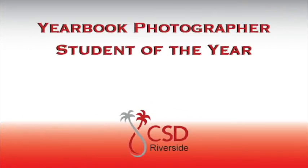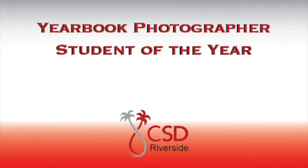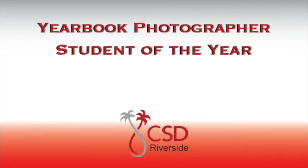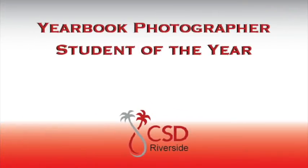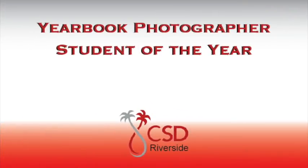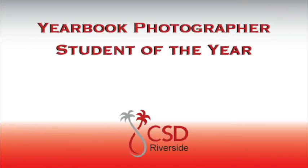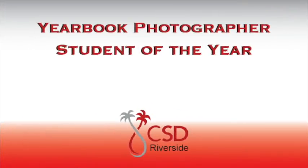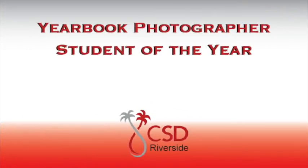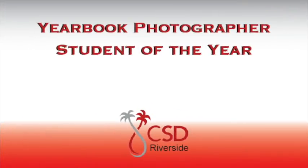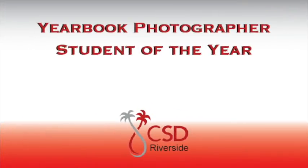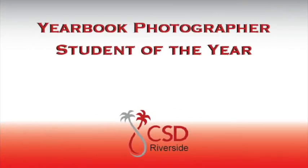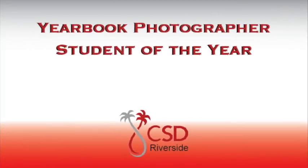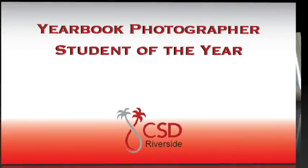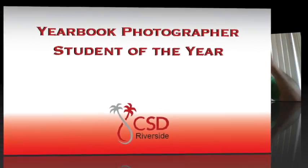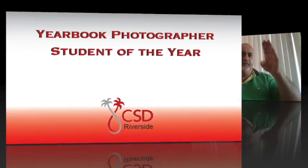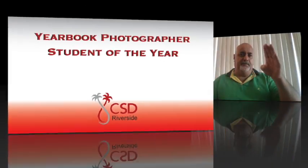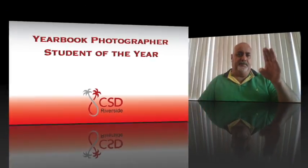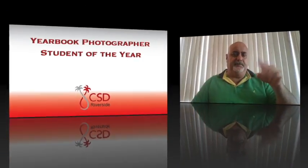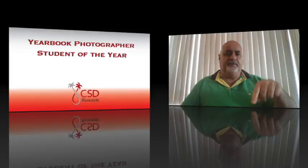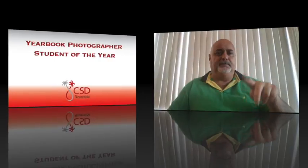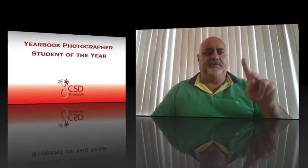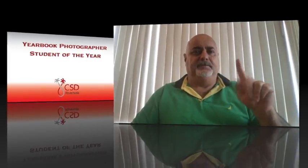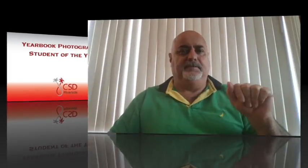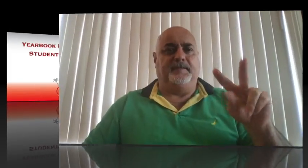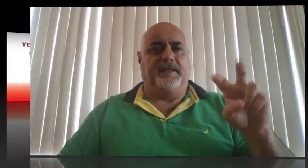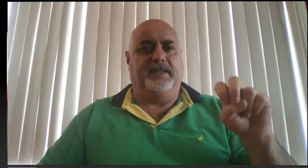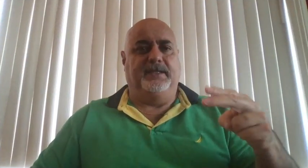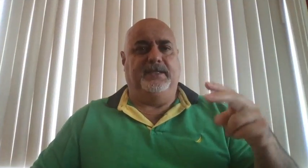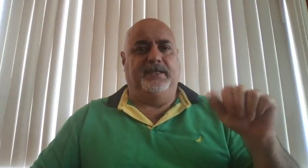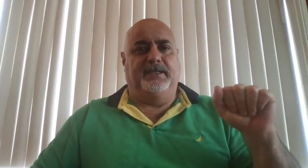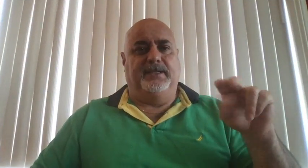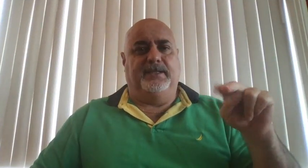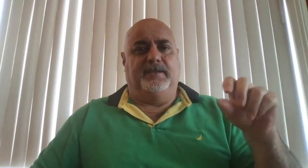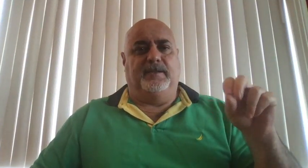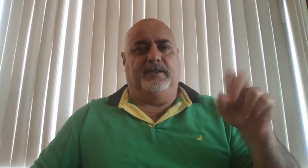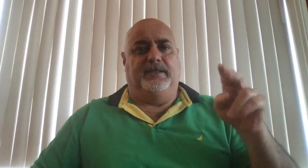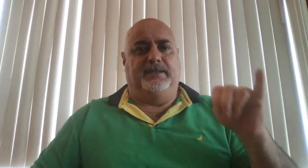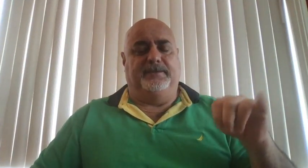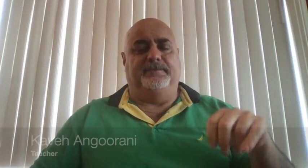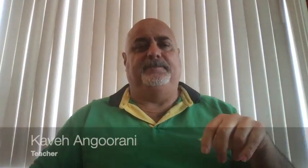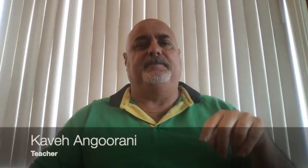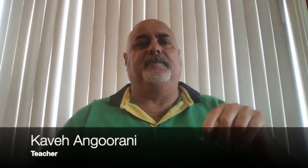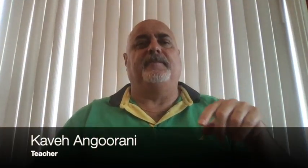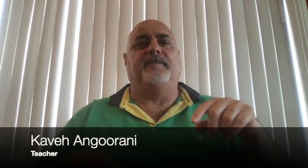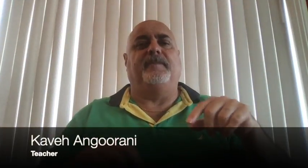Ronnie here.